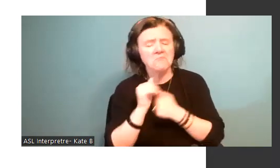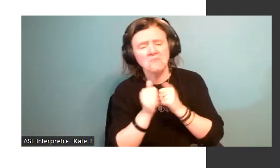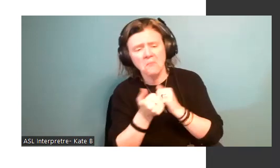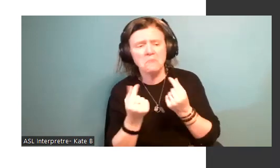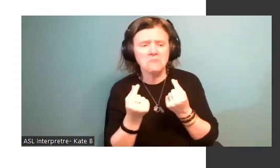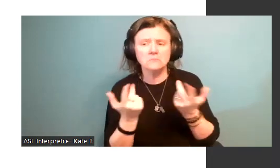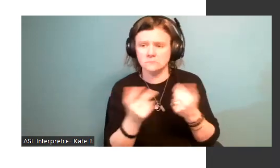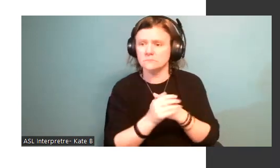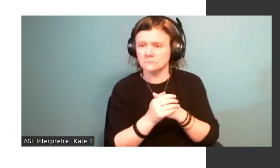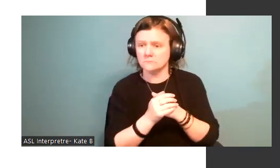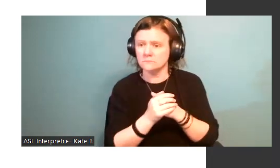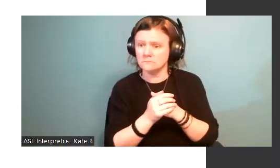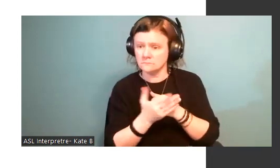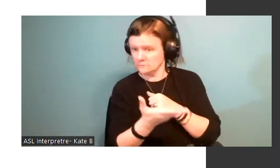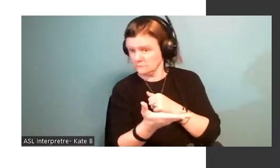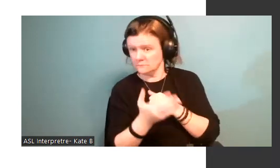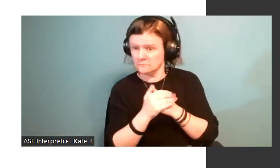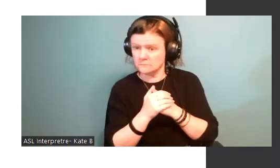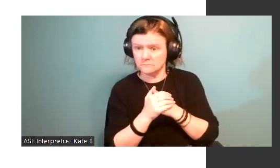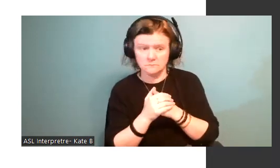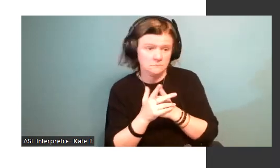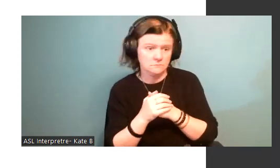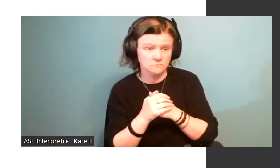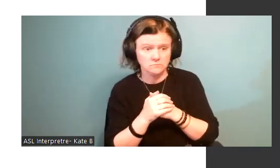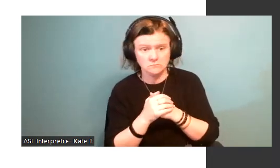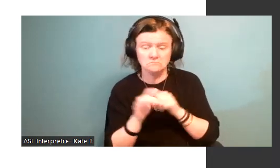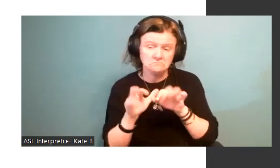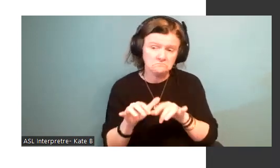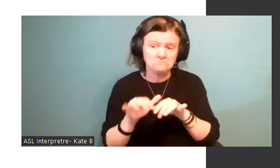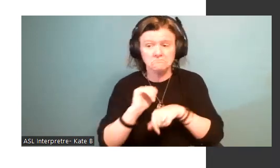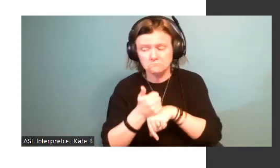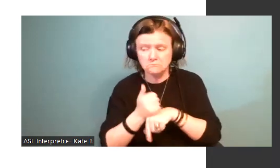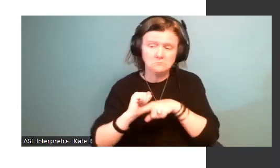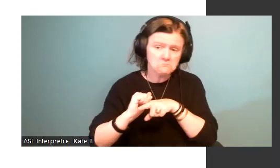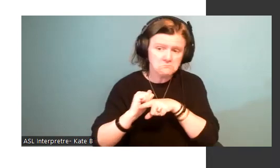example of how ARIA functions and the code that